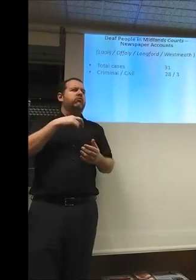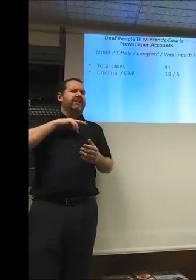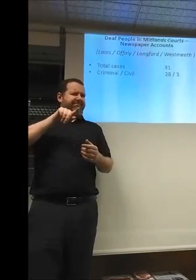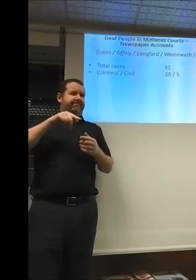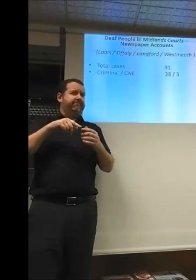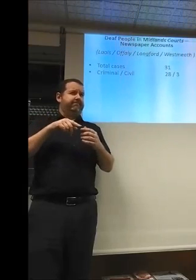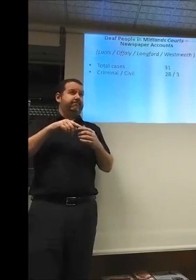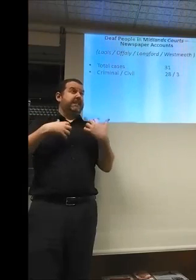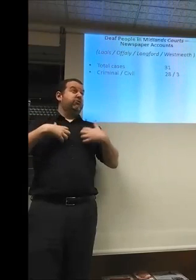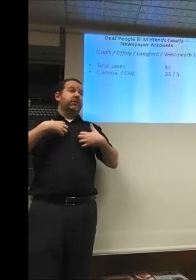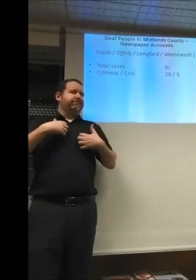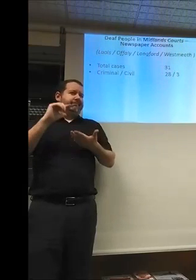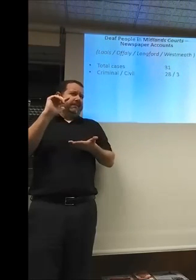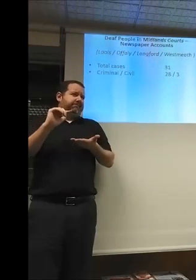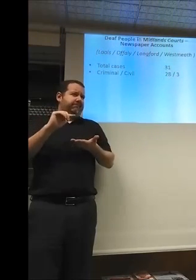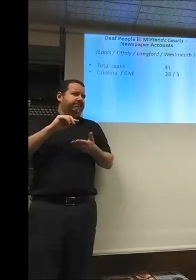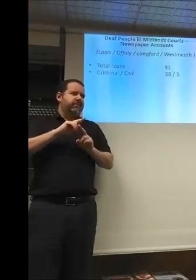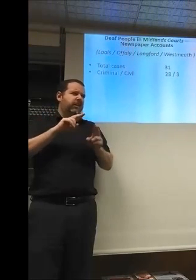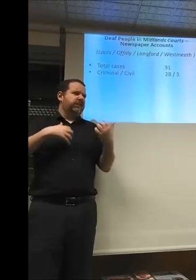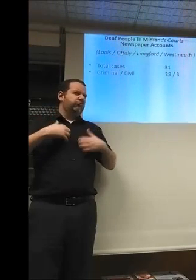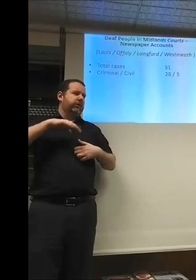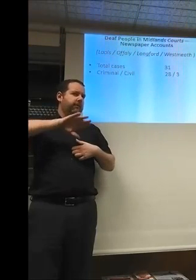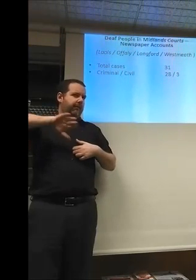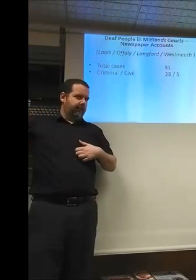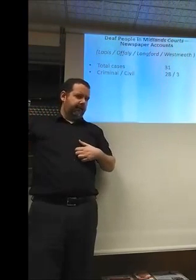was known as Maryborough.